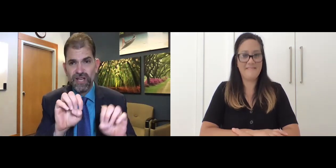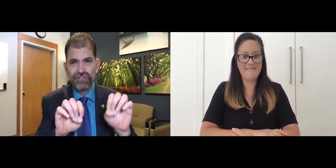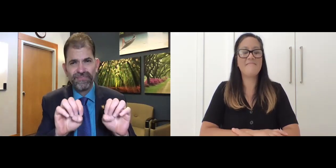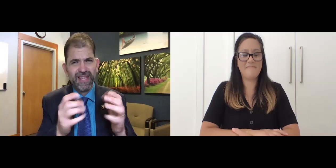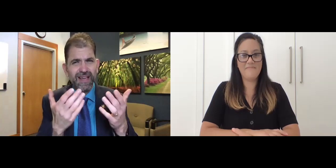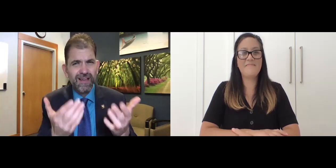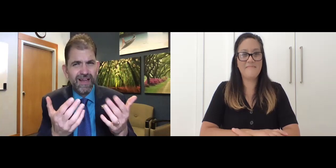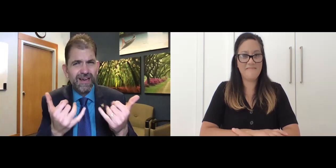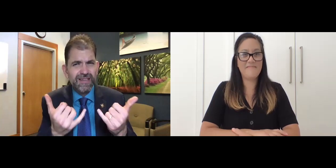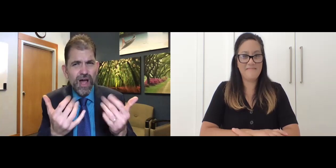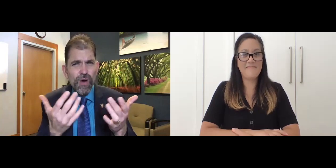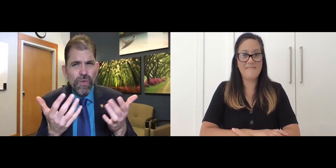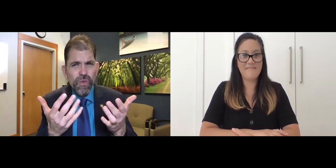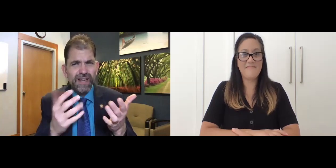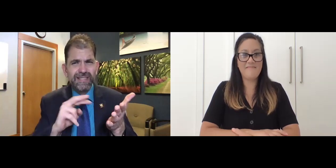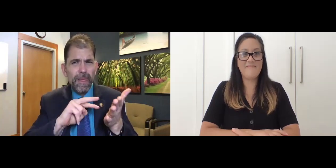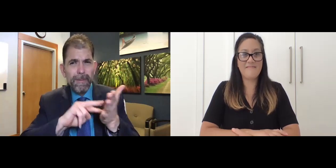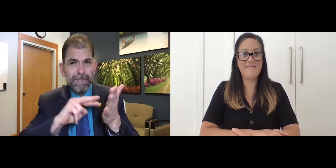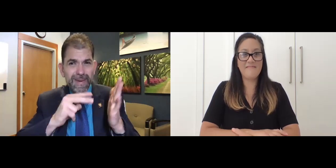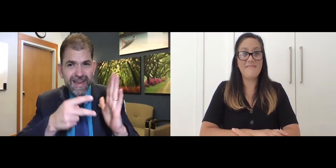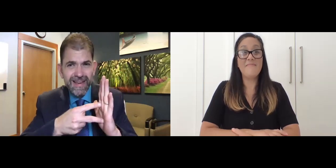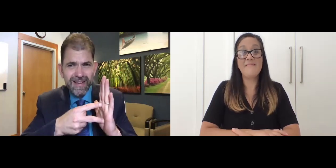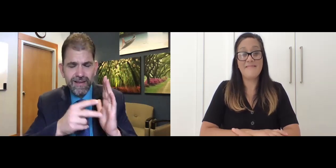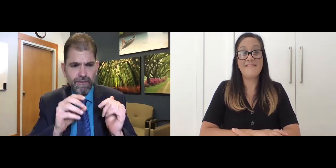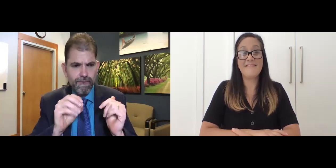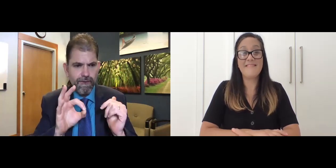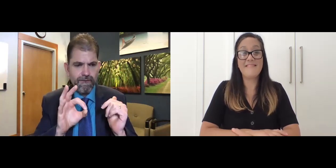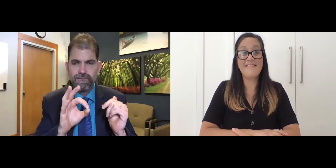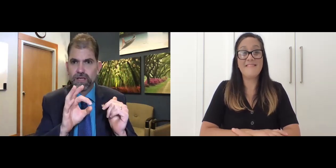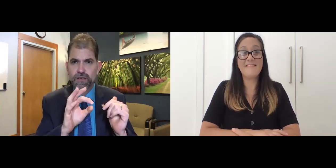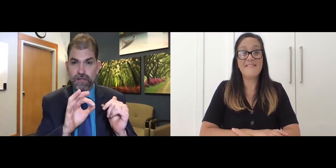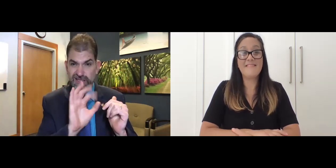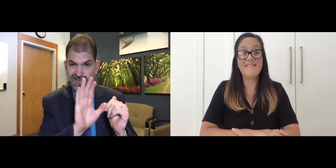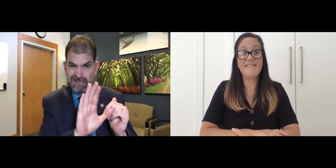valid assessment. Now let me just talk about what that